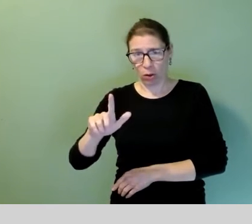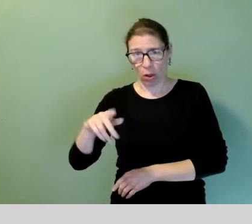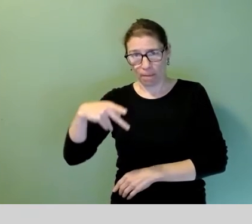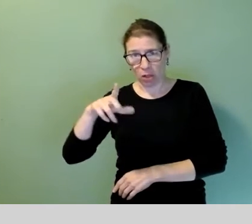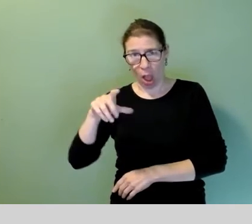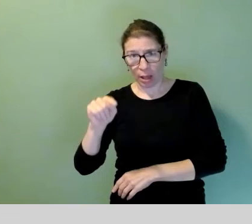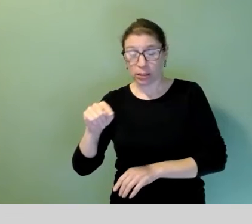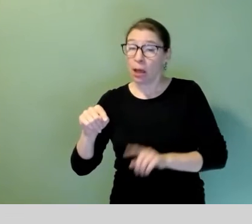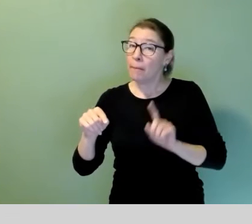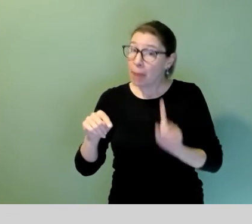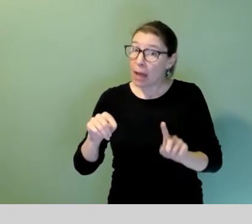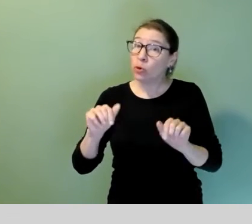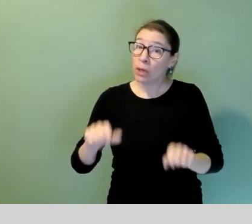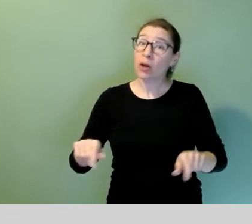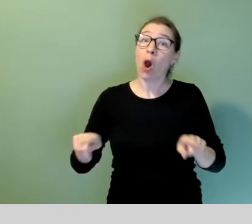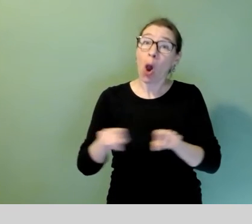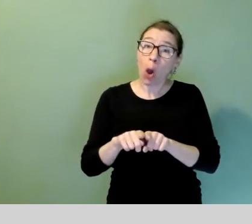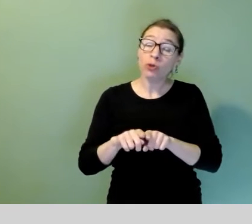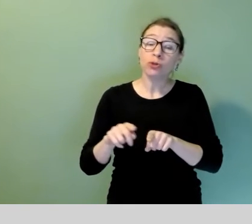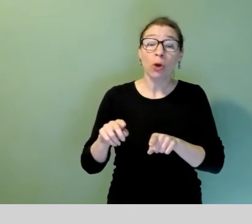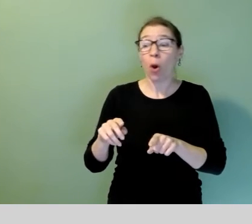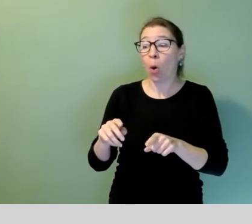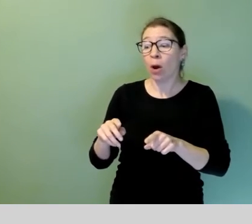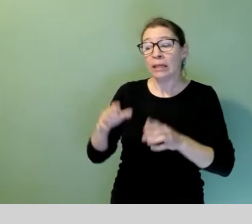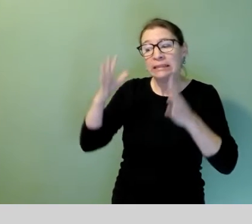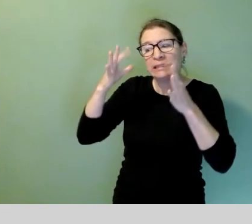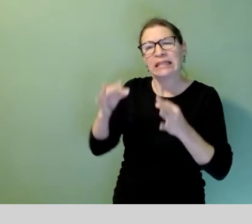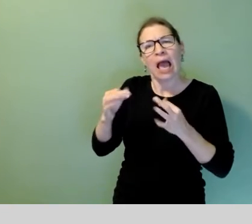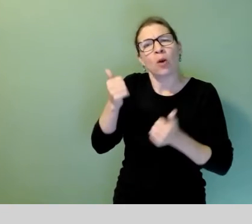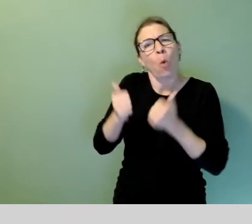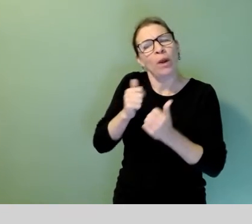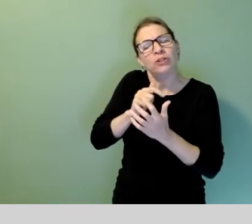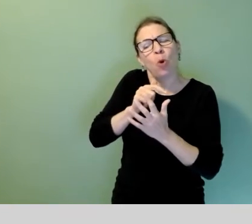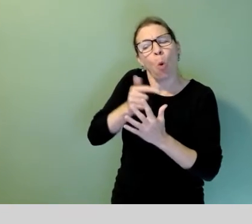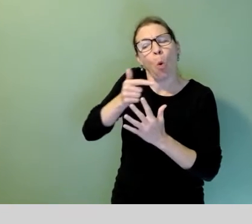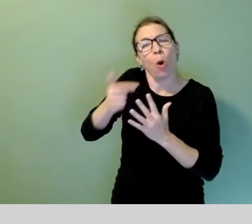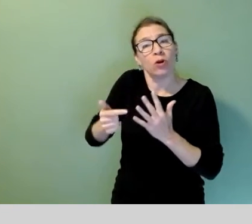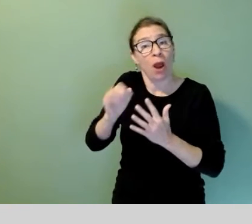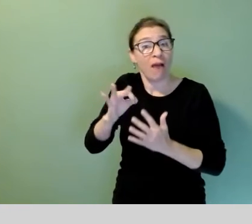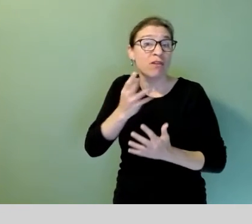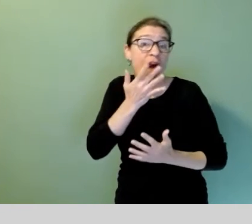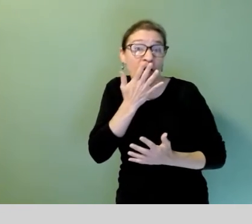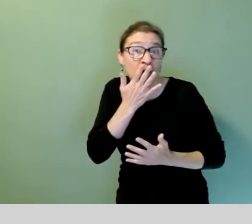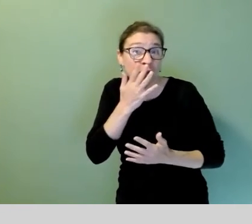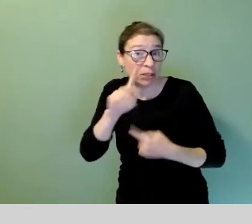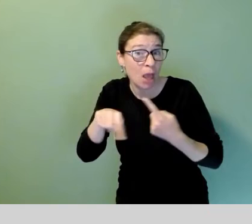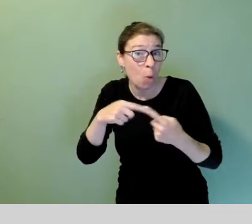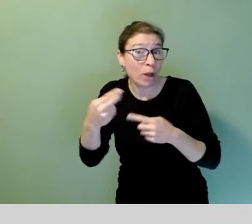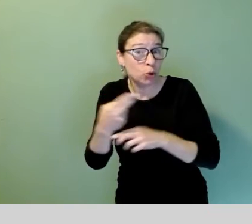but can also be useful to order the colors that it uses when you're using the hue parameter